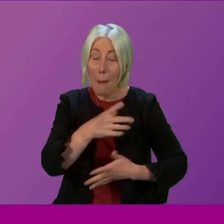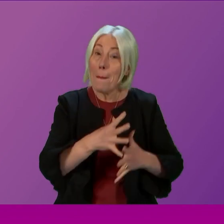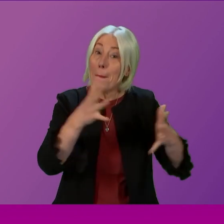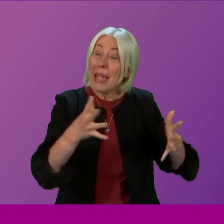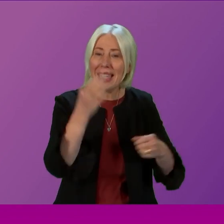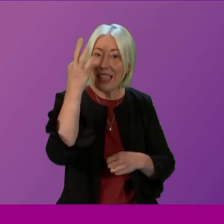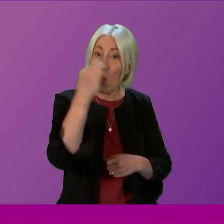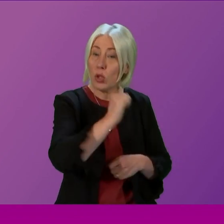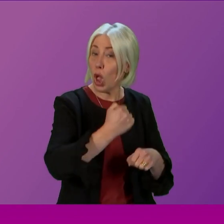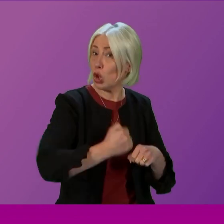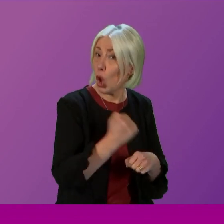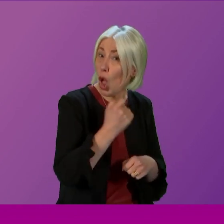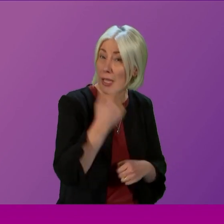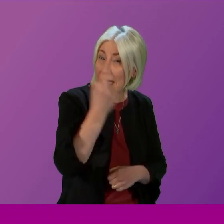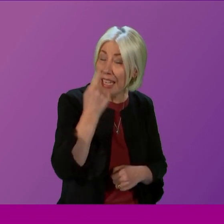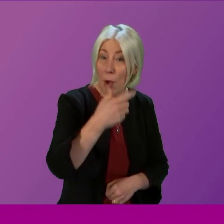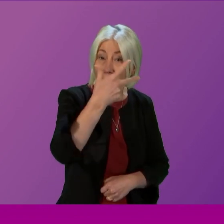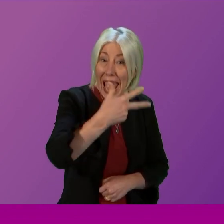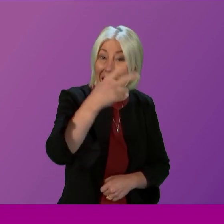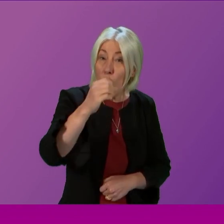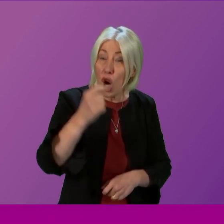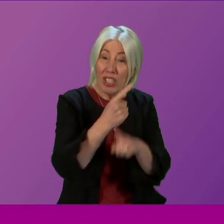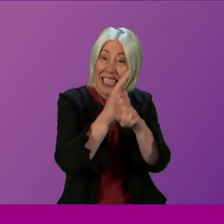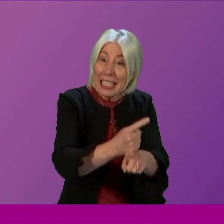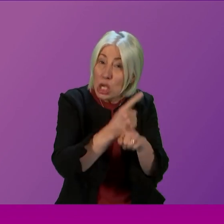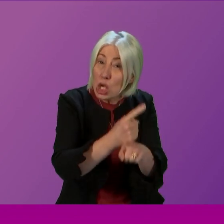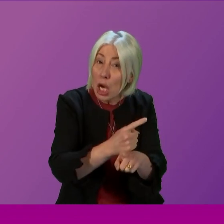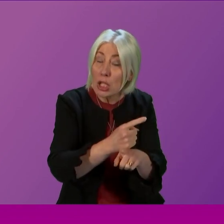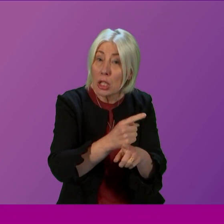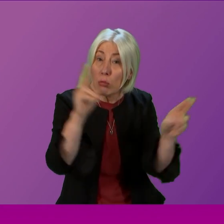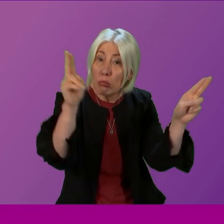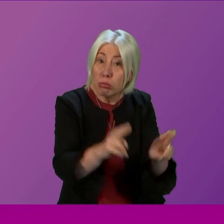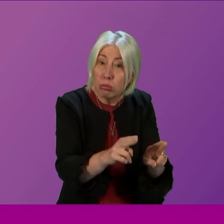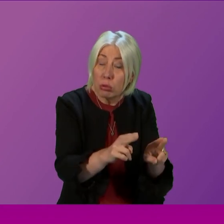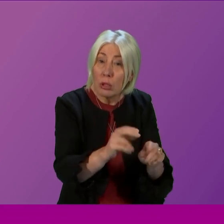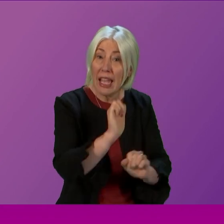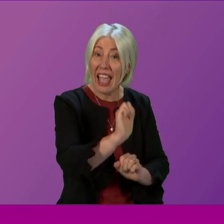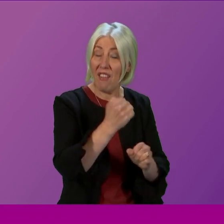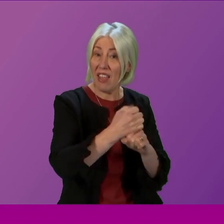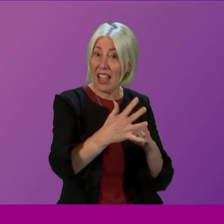is considering the loss of 800 teachers. If Glasgow City Council went ahead with that,